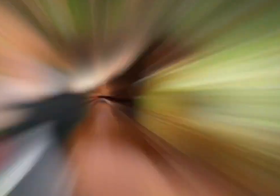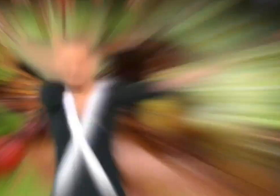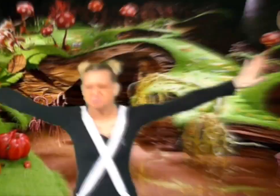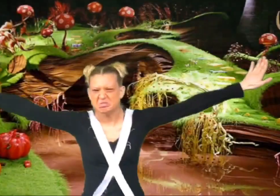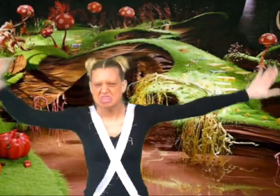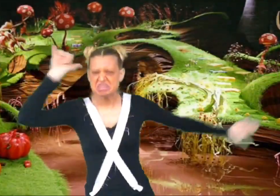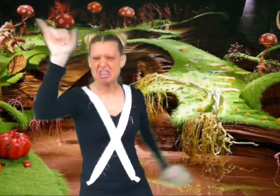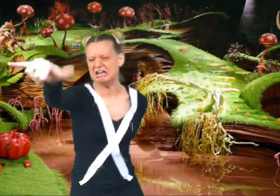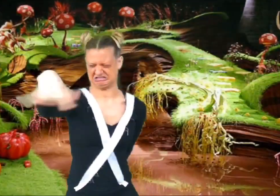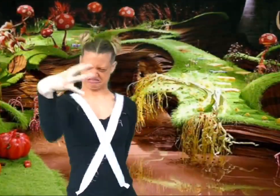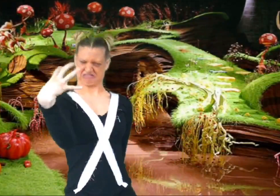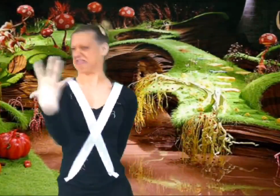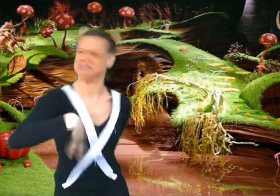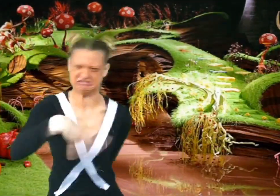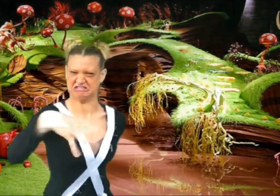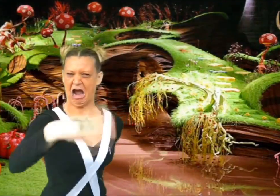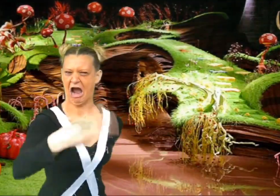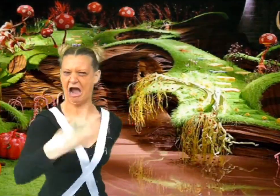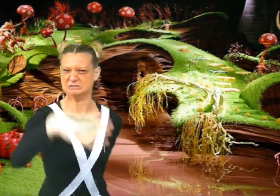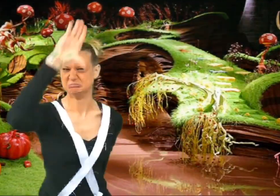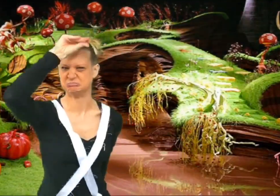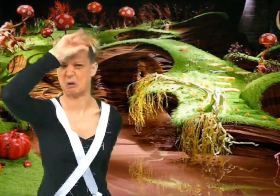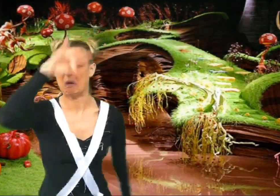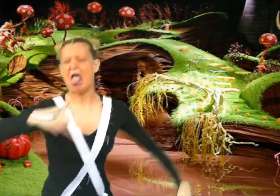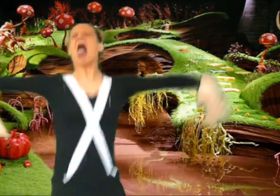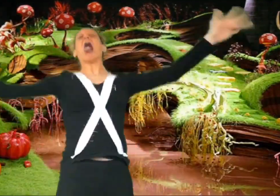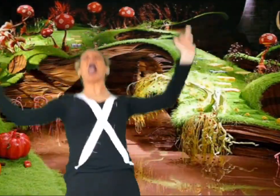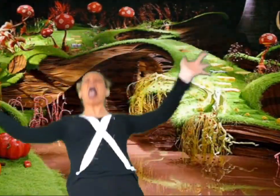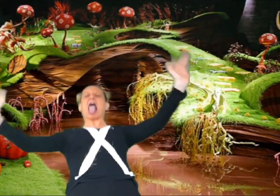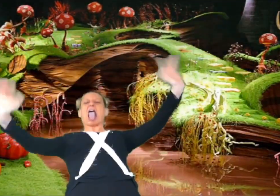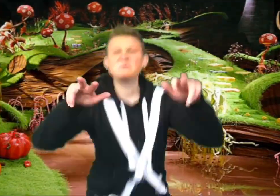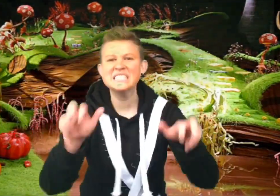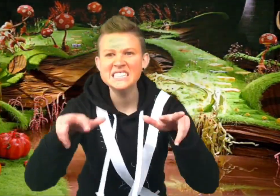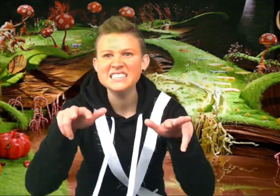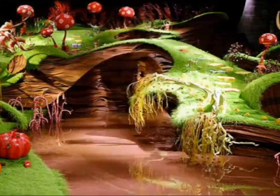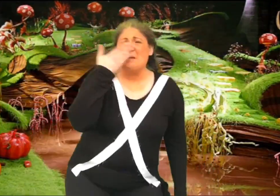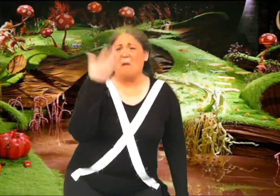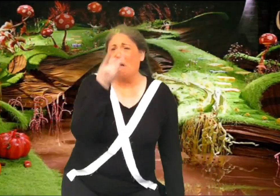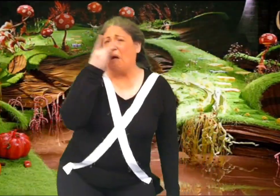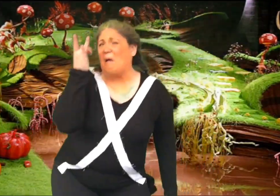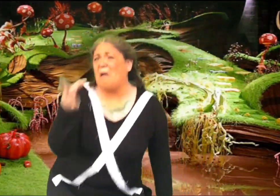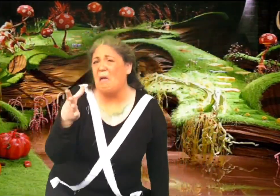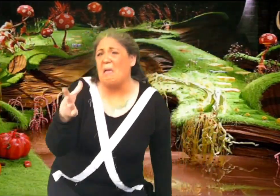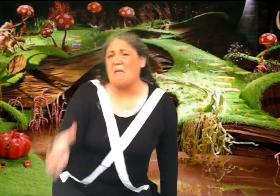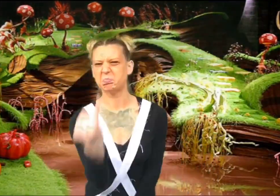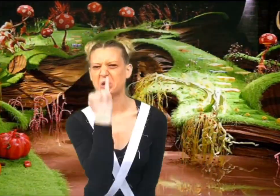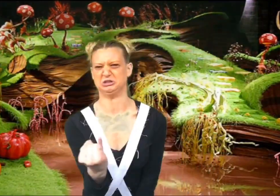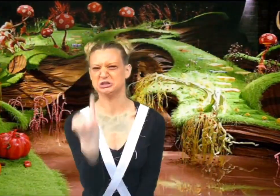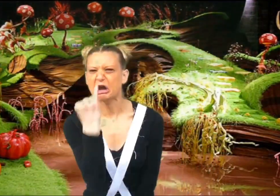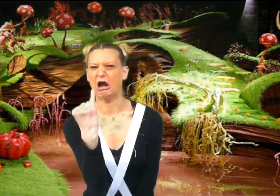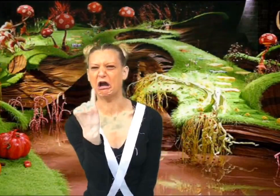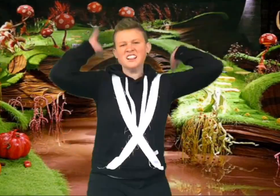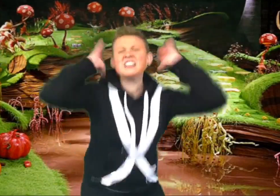But this revolting boy, of course, Was so unutterably vile, So greedy, foul, and infantile,